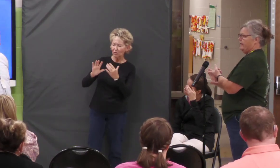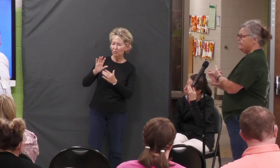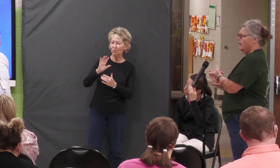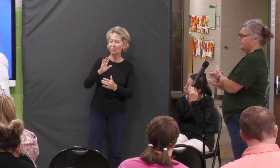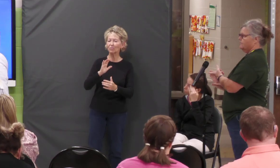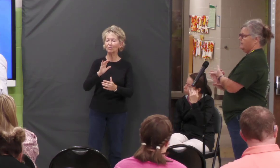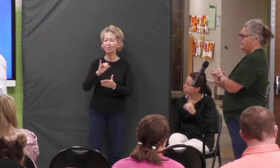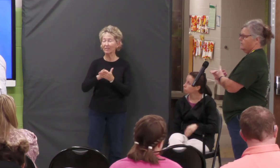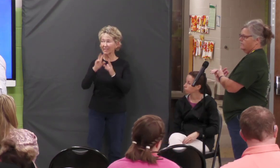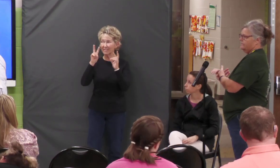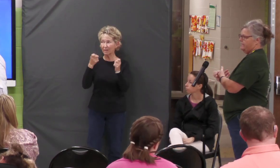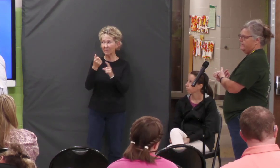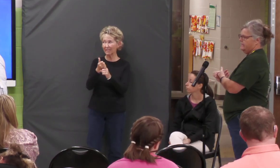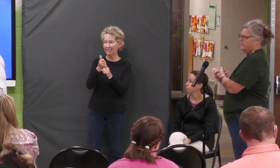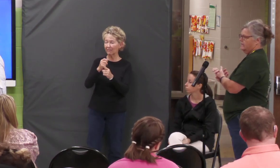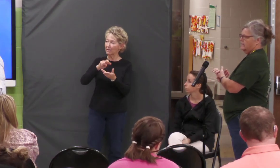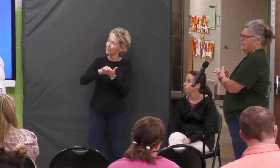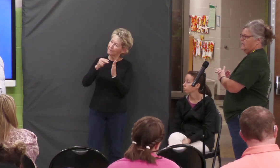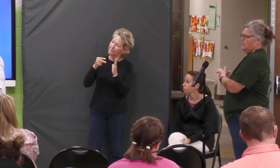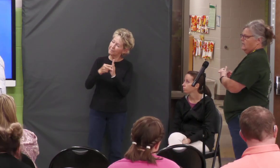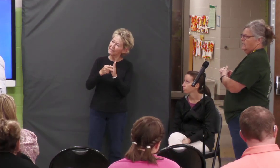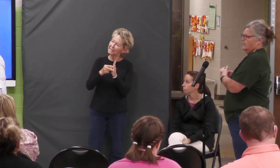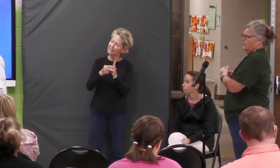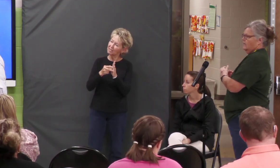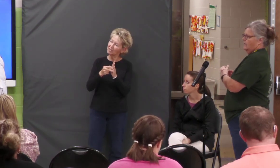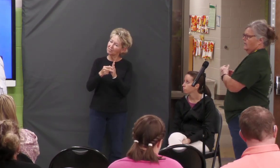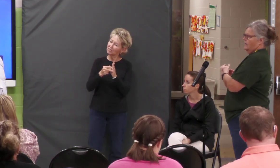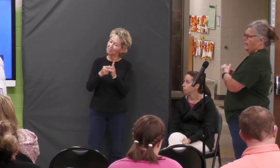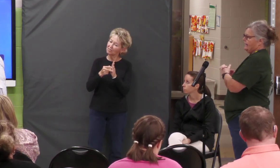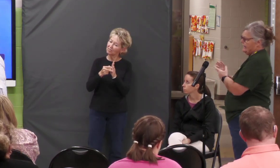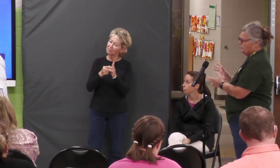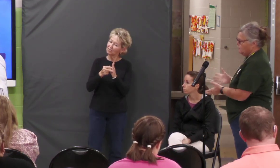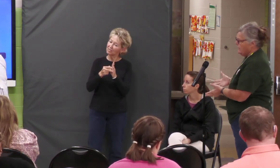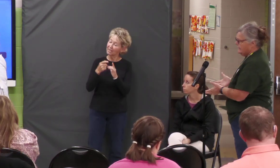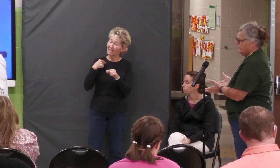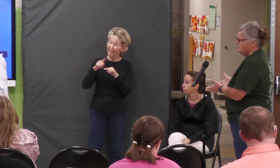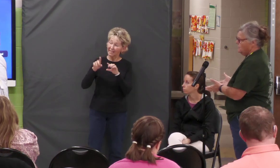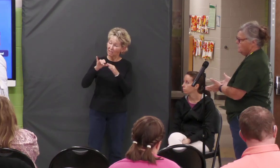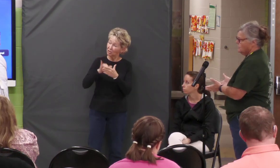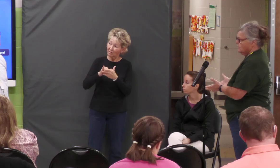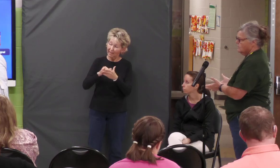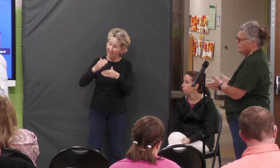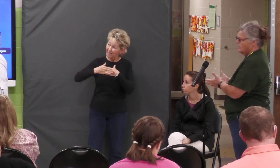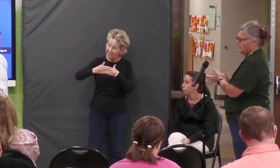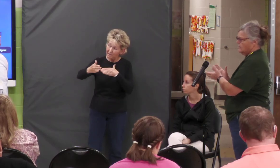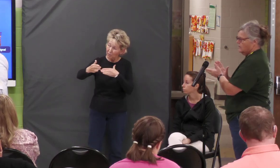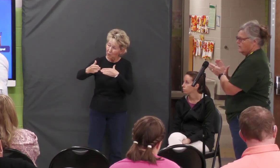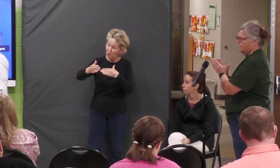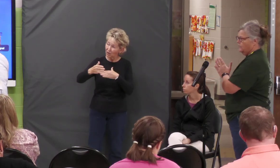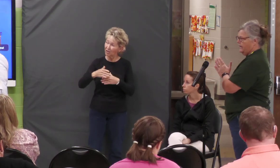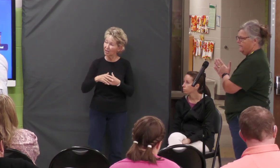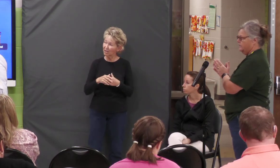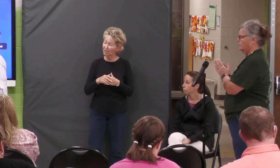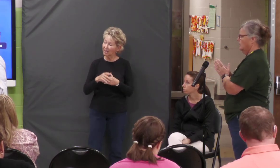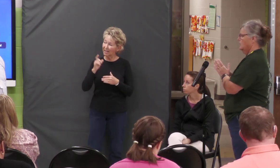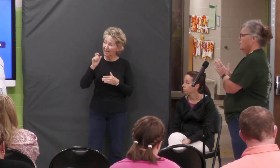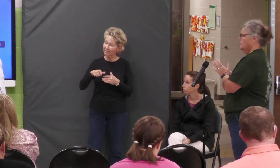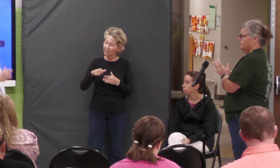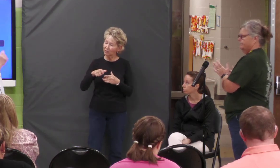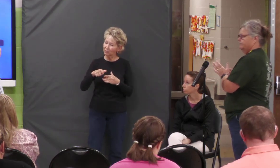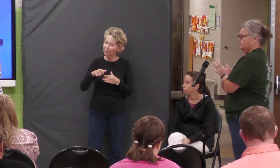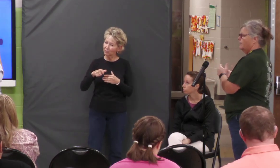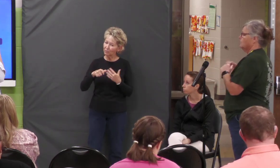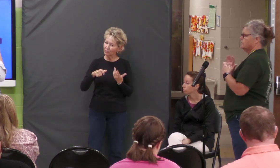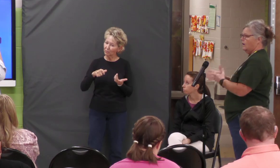on that topic right there does that mean I can't do that anymore I'm going to have to I'm going to